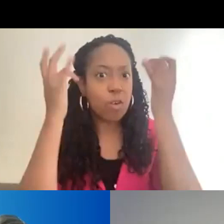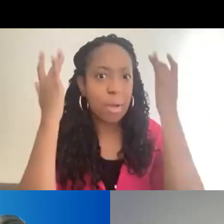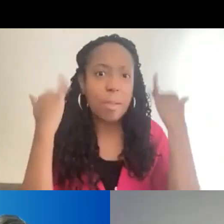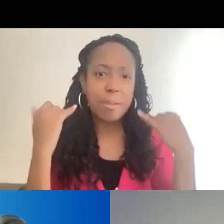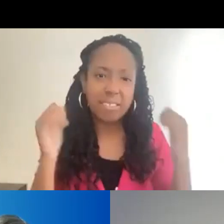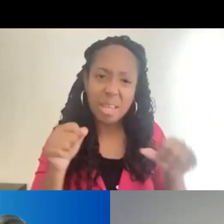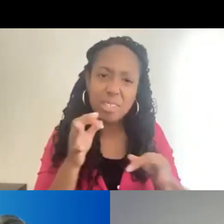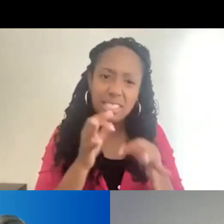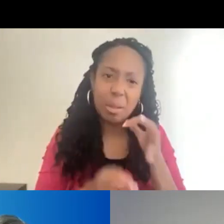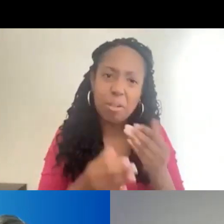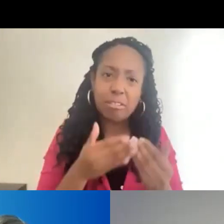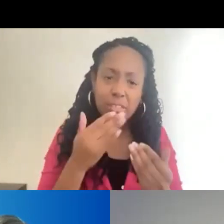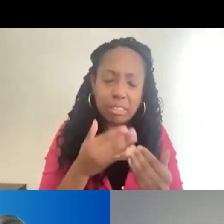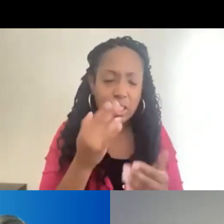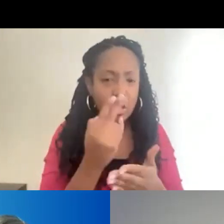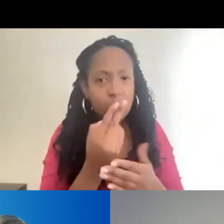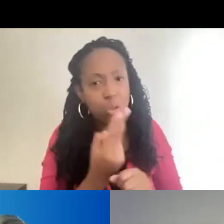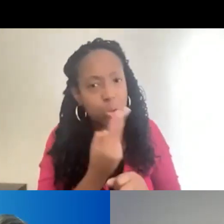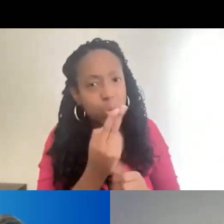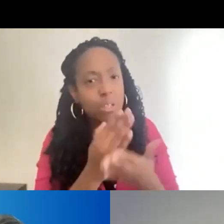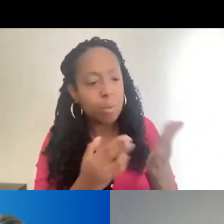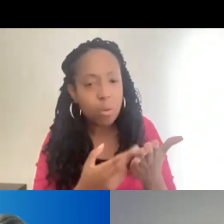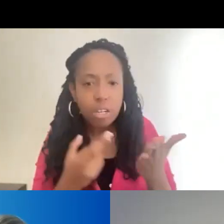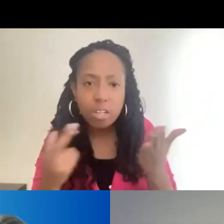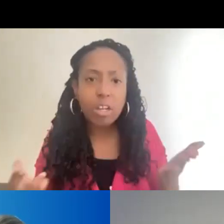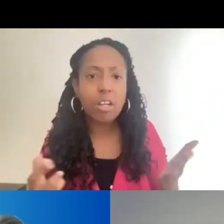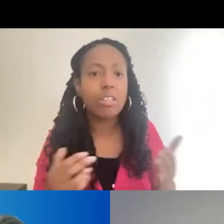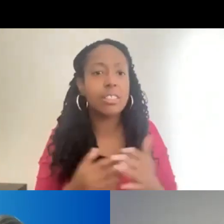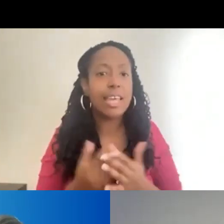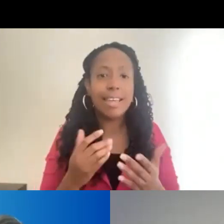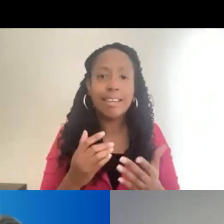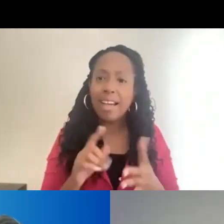some of the resources that we shared to kind of dip your toll in the water and and start that